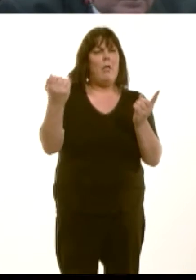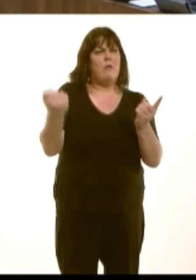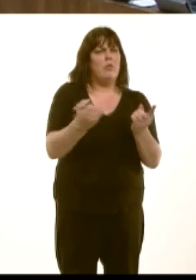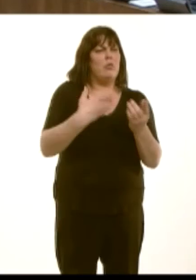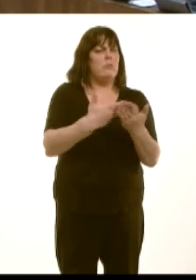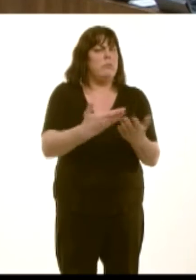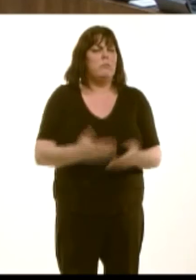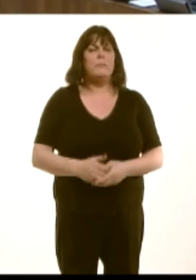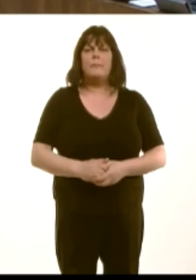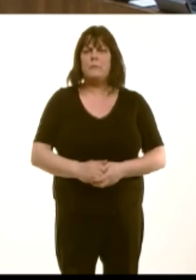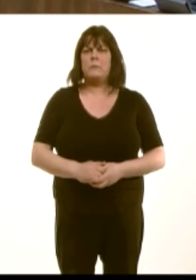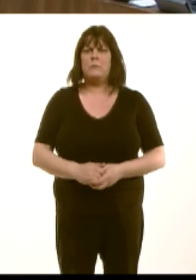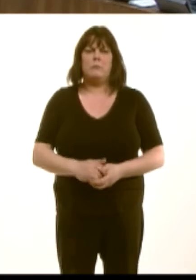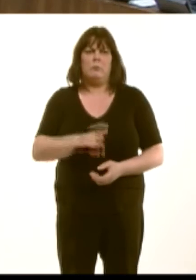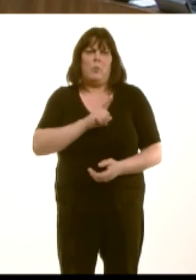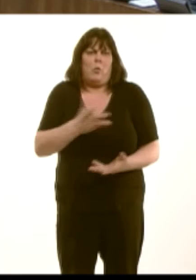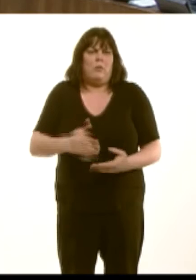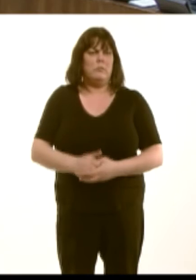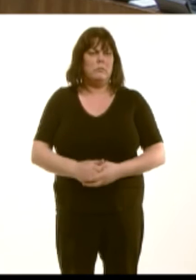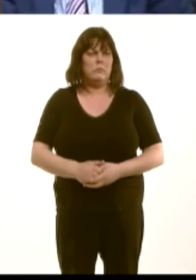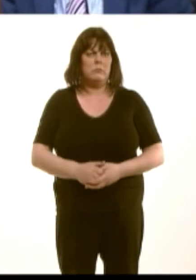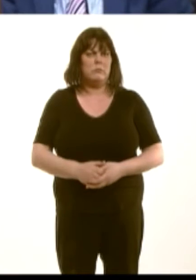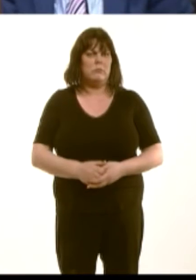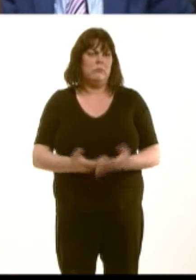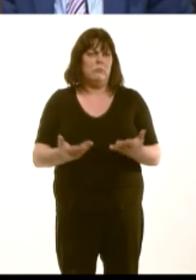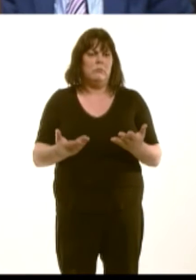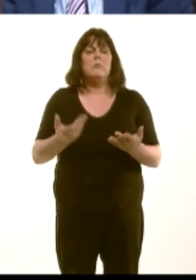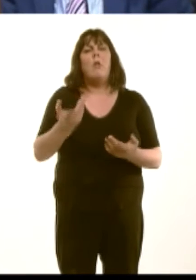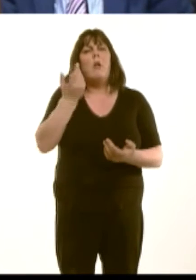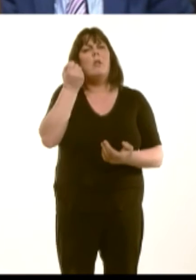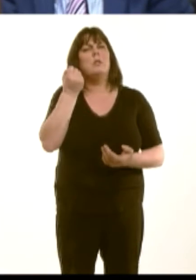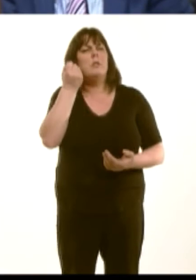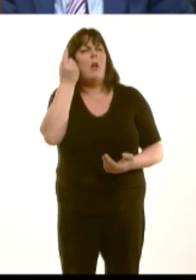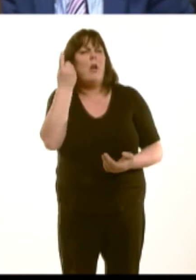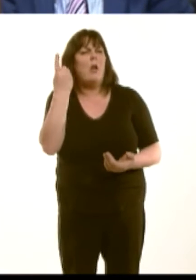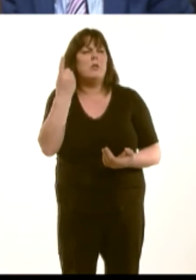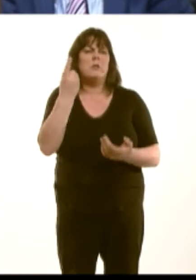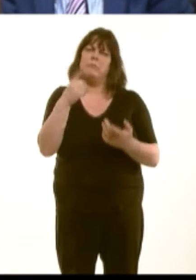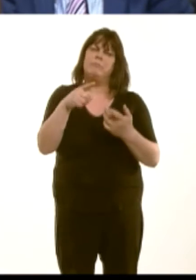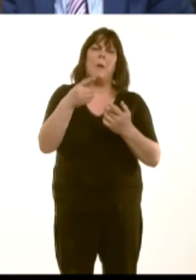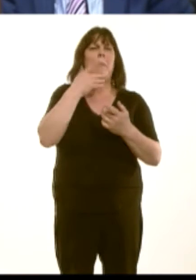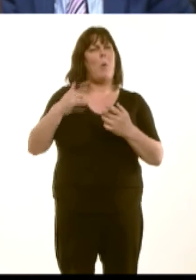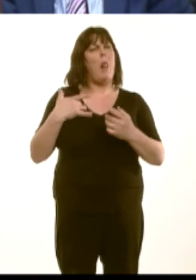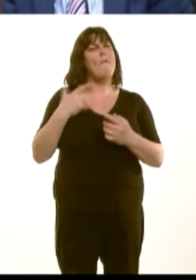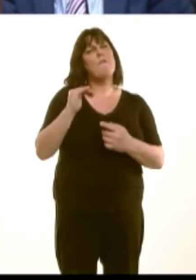Carwyn Jones: There is no reason to suppose otherwise. I understand how difficult this issue is for the people who live around Glan Clwyd.